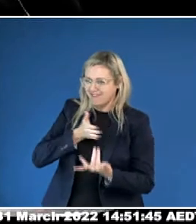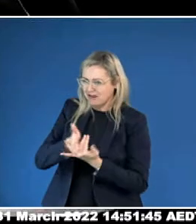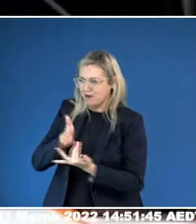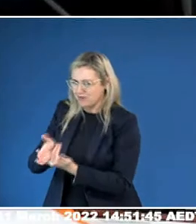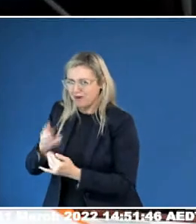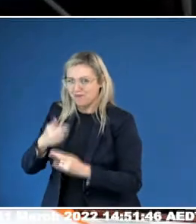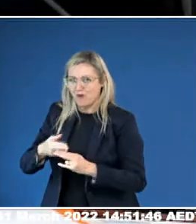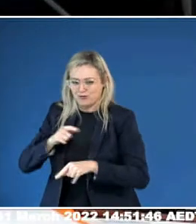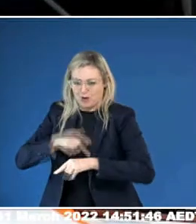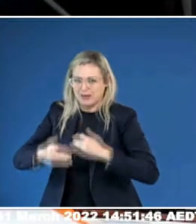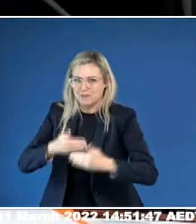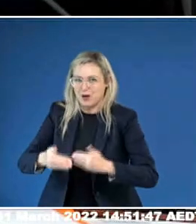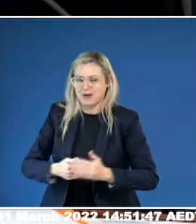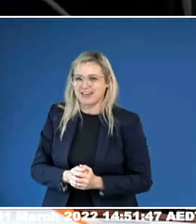Now, we are a signatory to CEDAW.